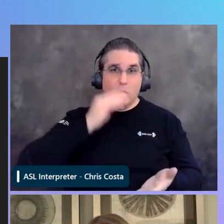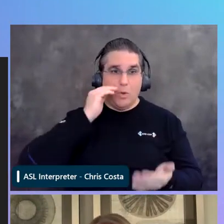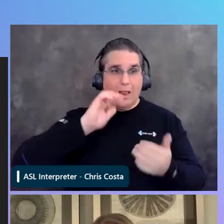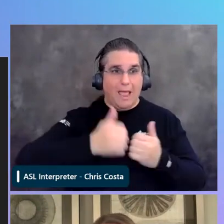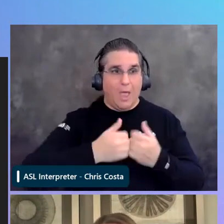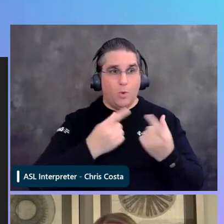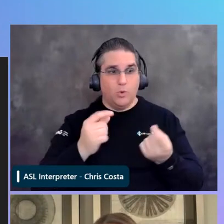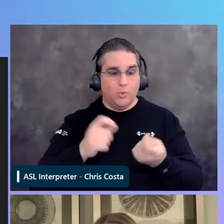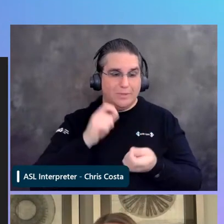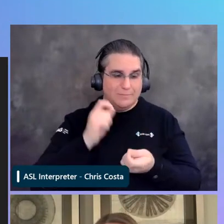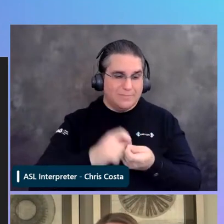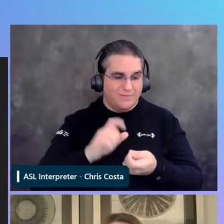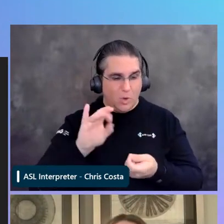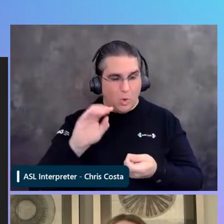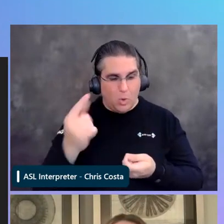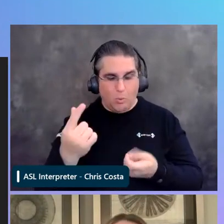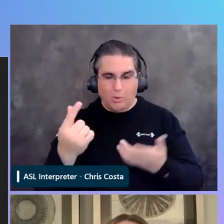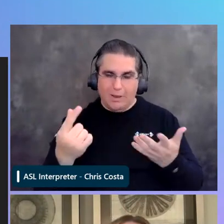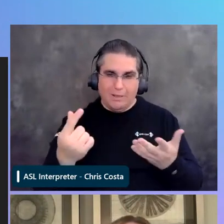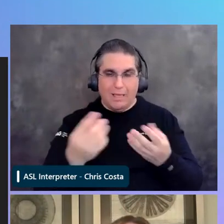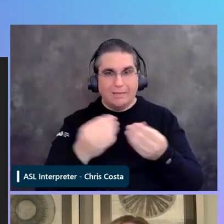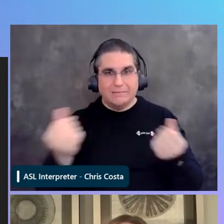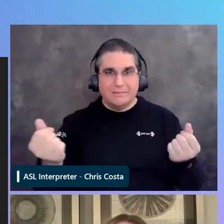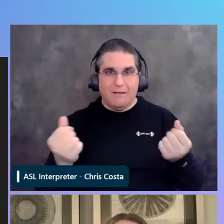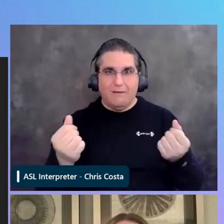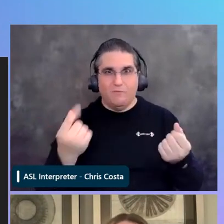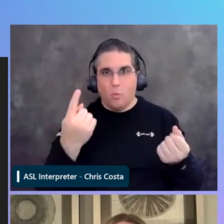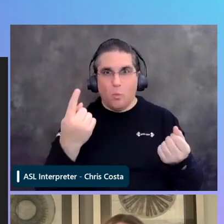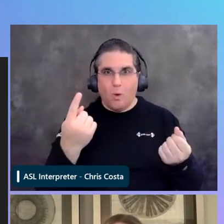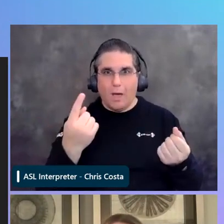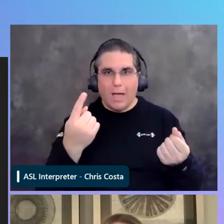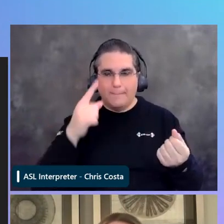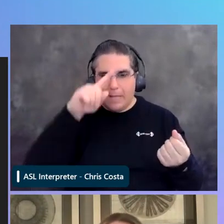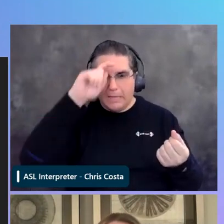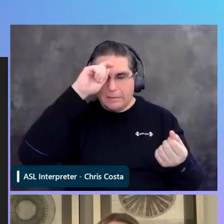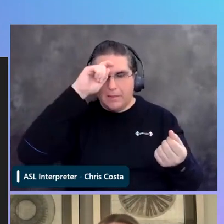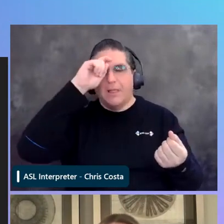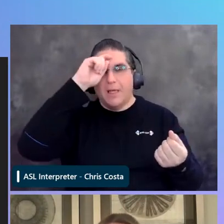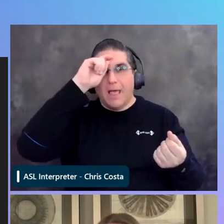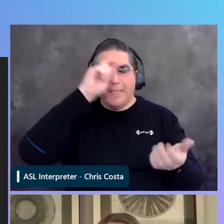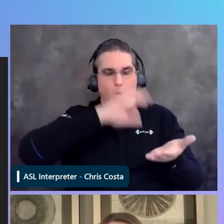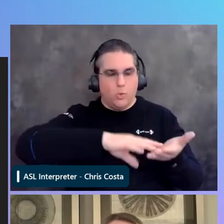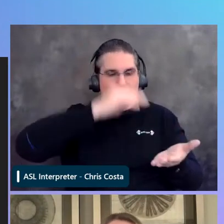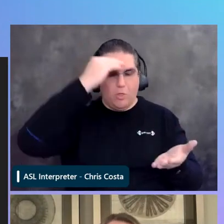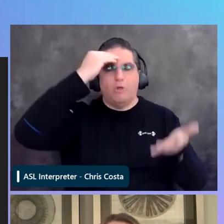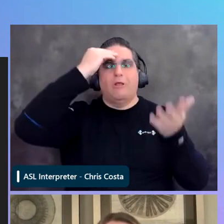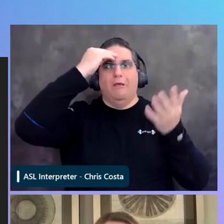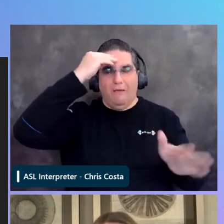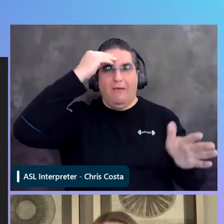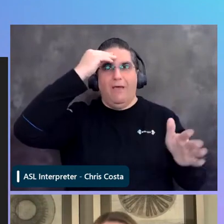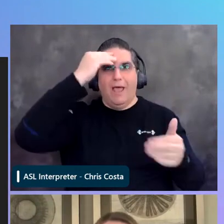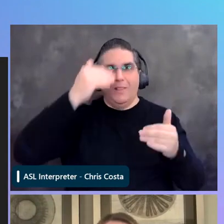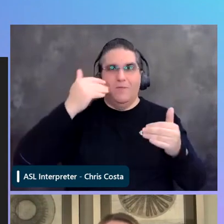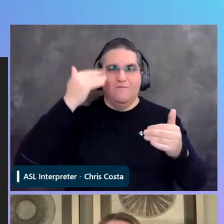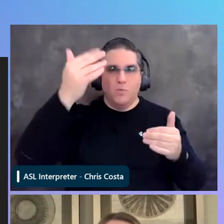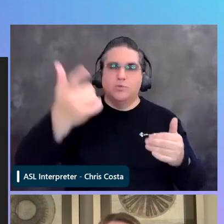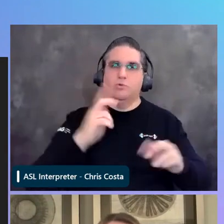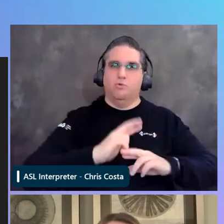you know, solve a certain coding puzzle, then you've learned that . And then in the future you're